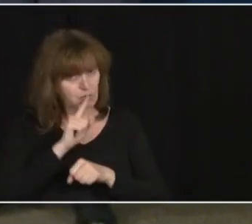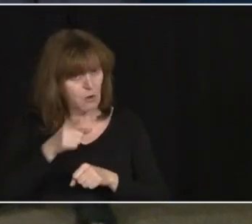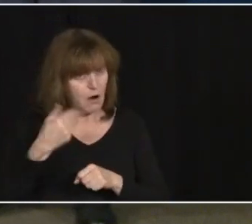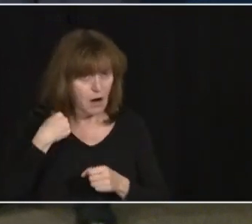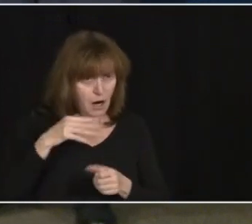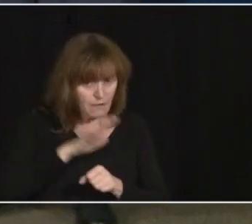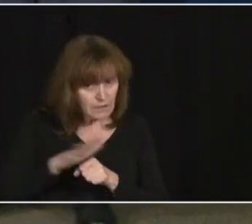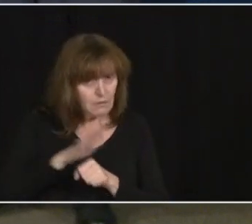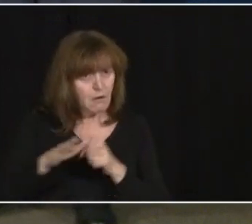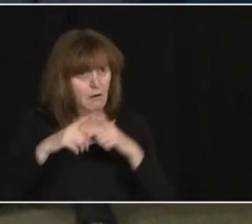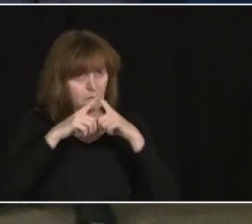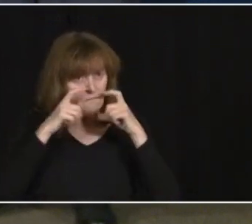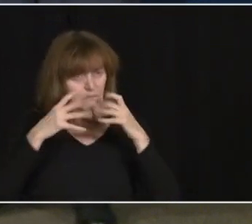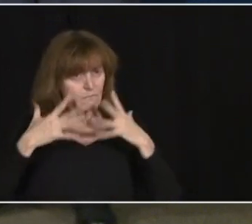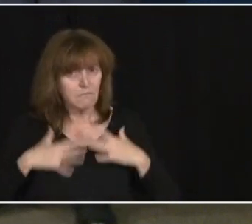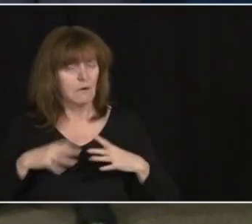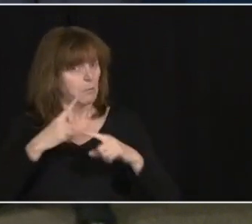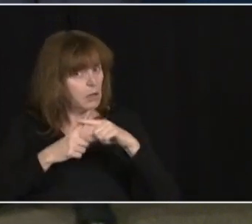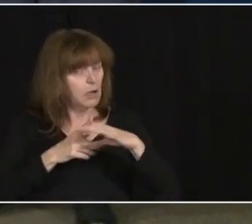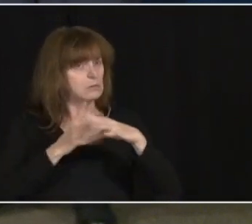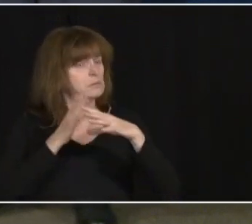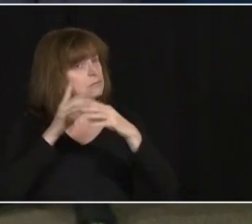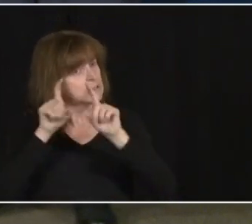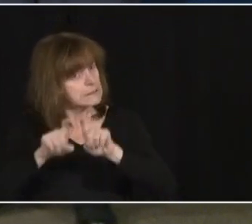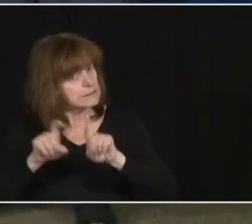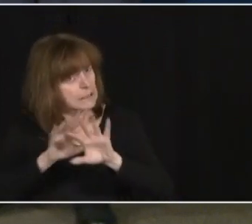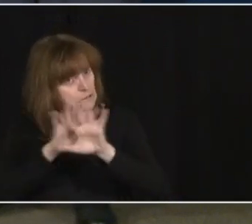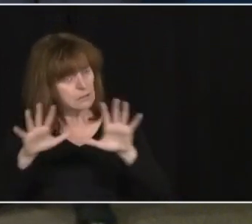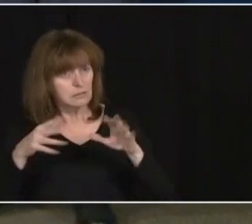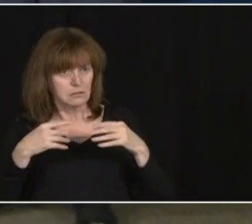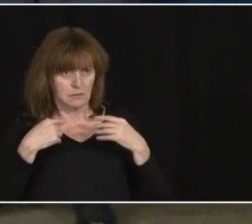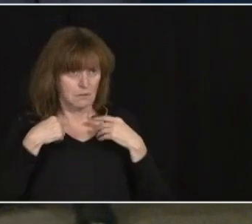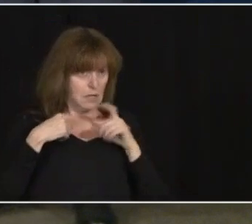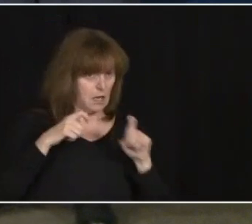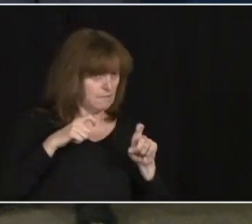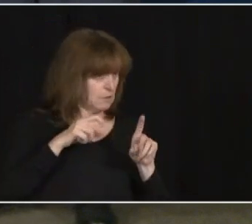continue to work at that as well as the testing and capacity in that area there.